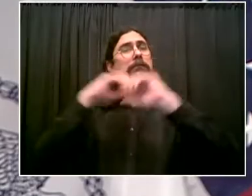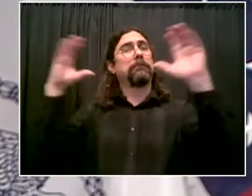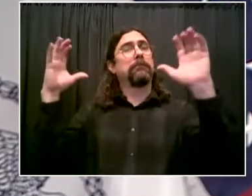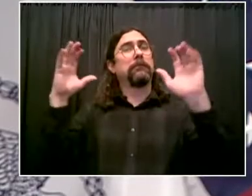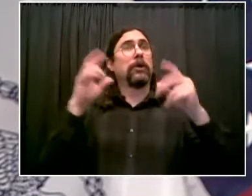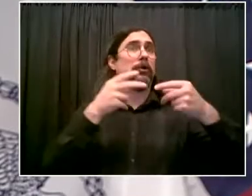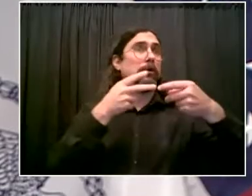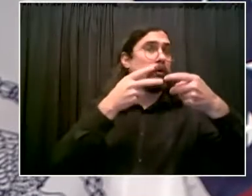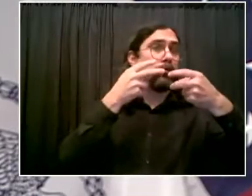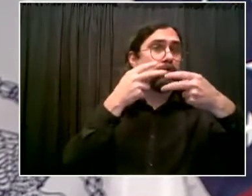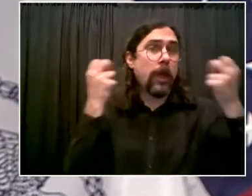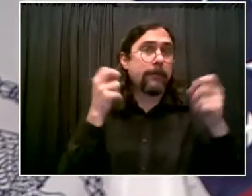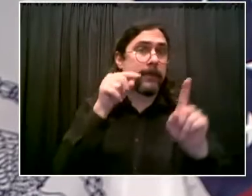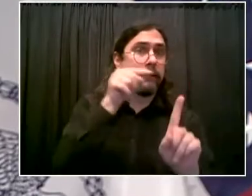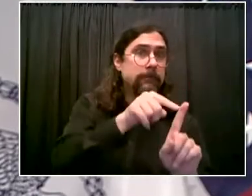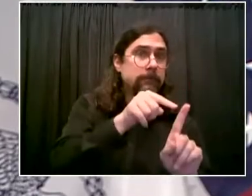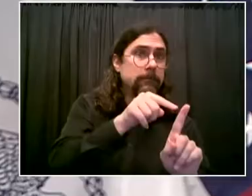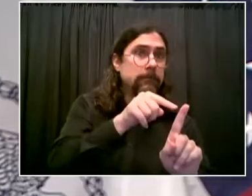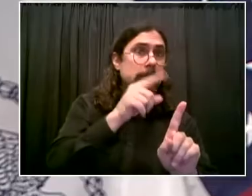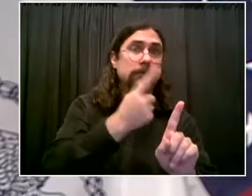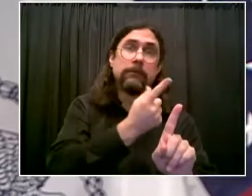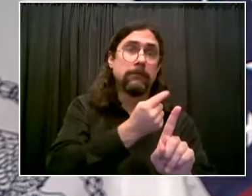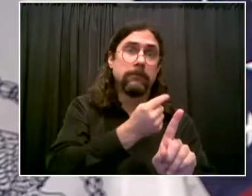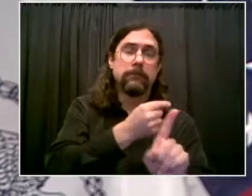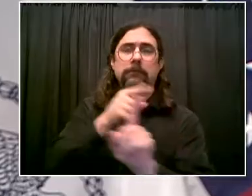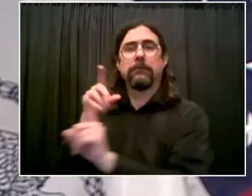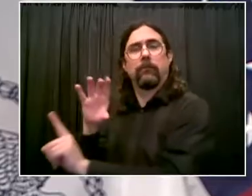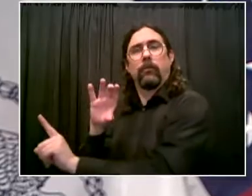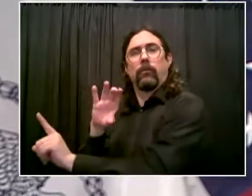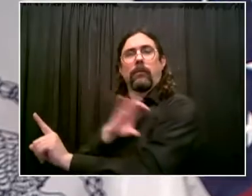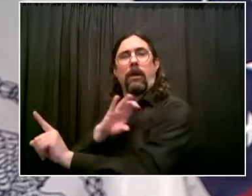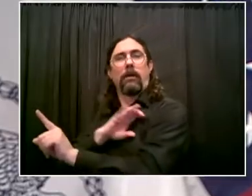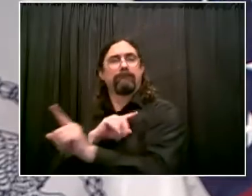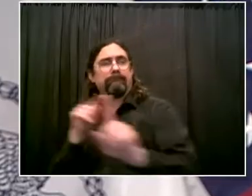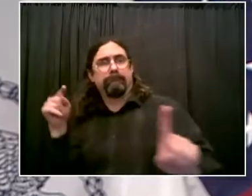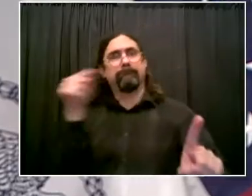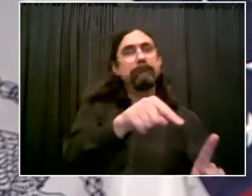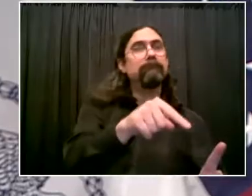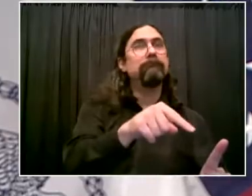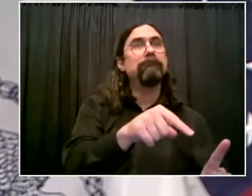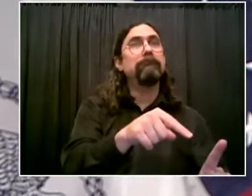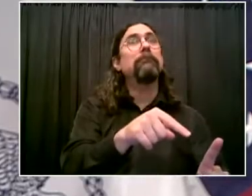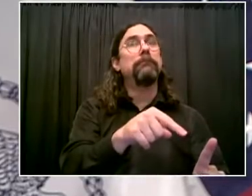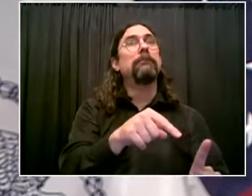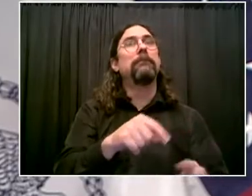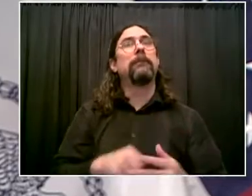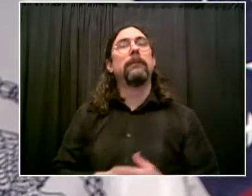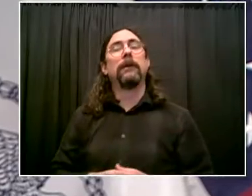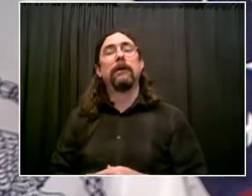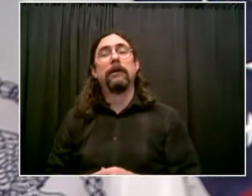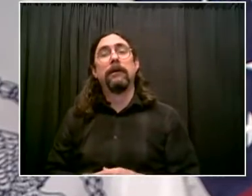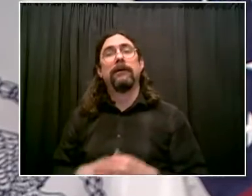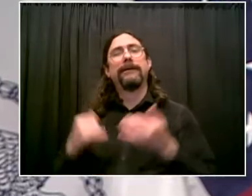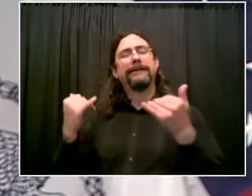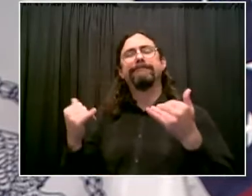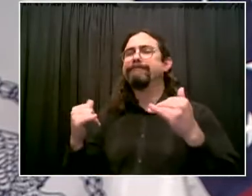POLICING INSTEAD OF RECGNOIZING FIRST THERE ARE SOME REAL ROOT CAUSES WE CAN ADDRESS BUT THIS